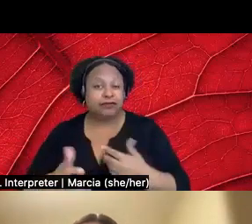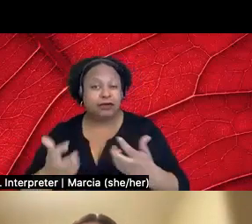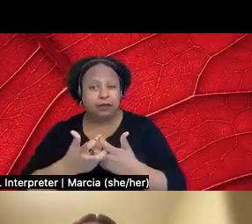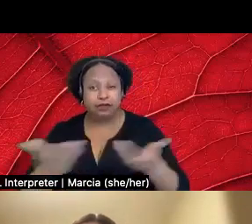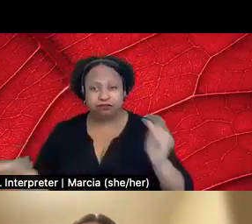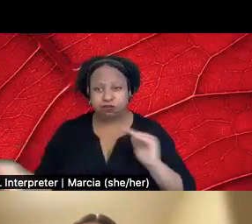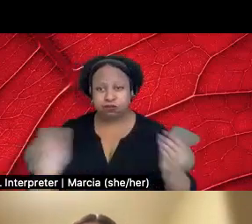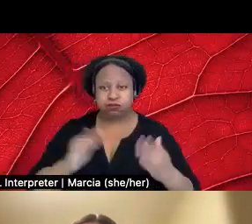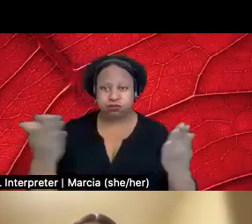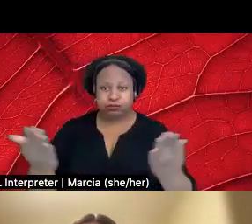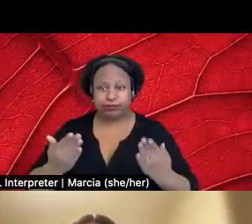Next slide, please.